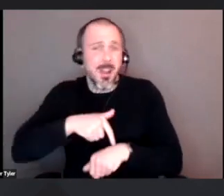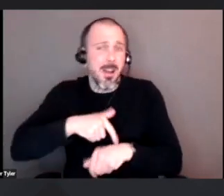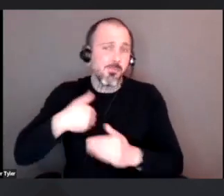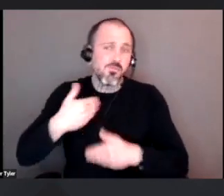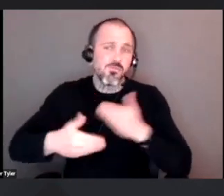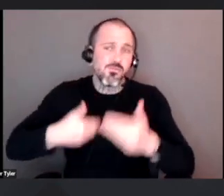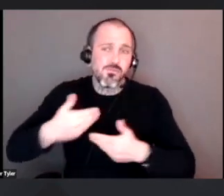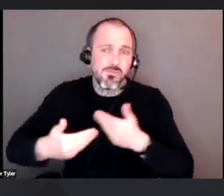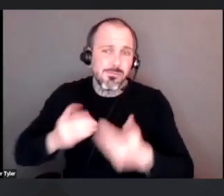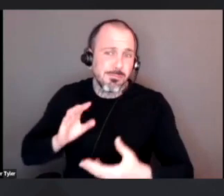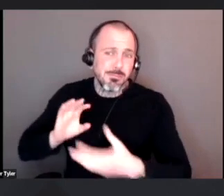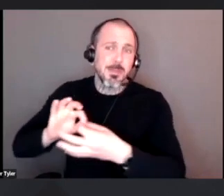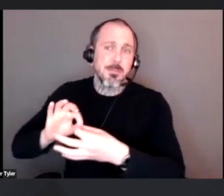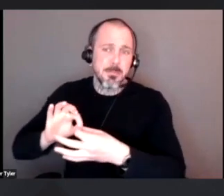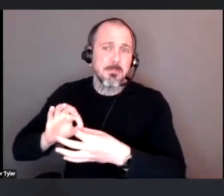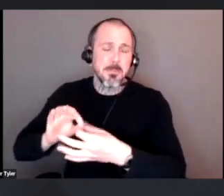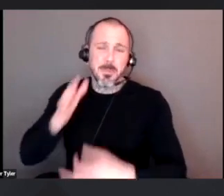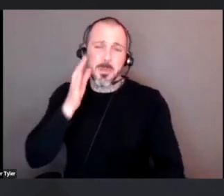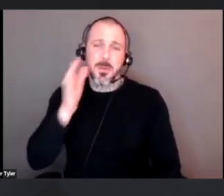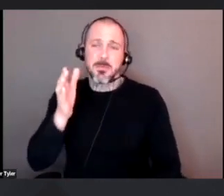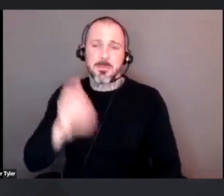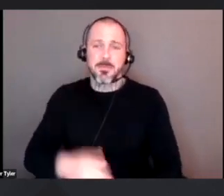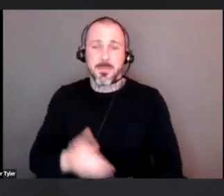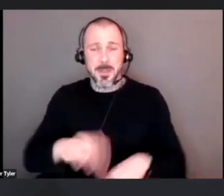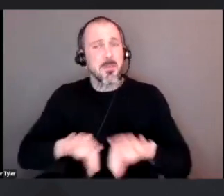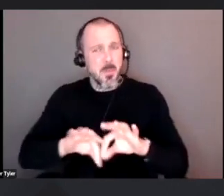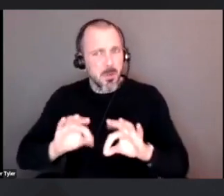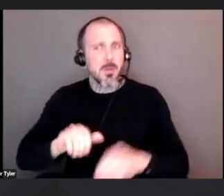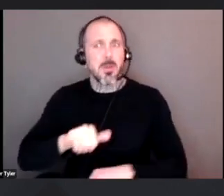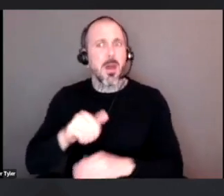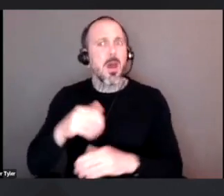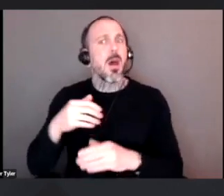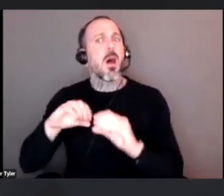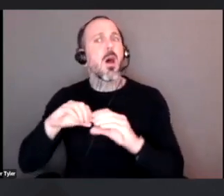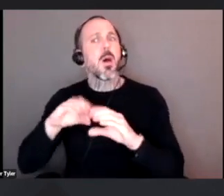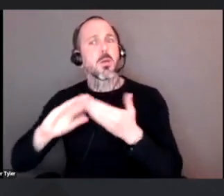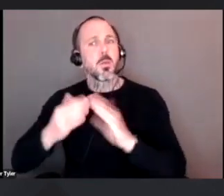Thank you so much. Yeah, can I add a little bit, Ashley? Yeah. - Yeah, I also think